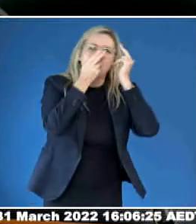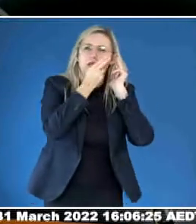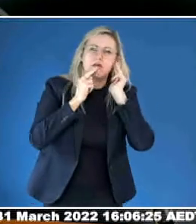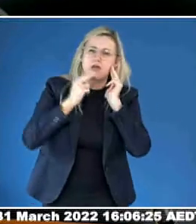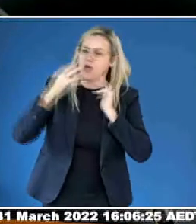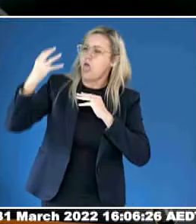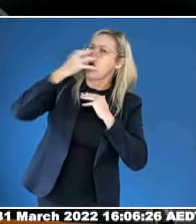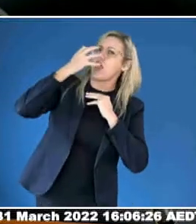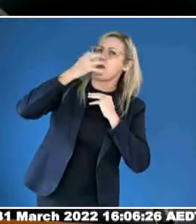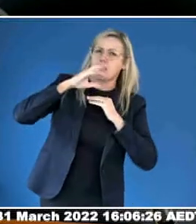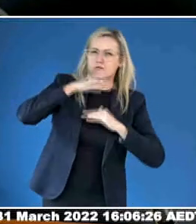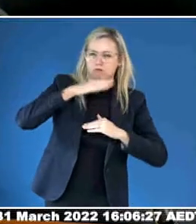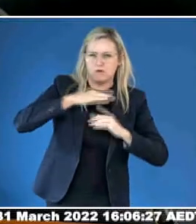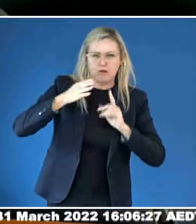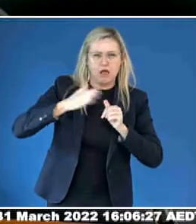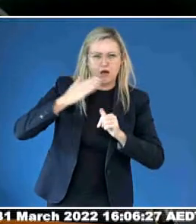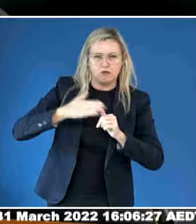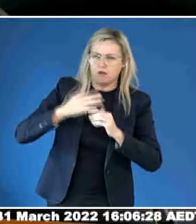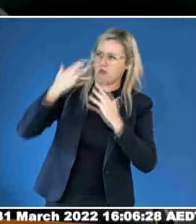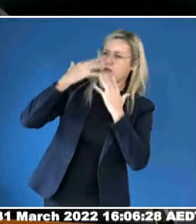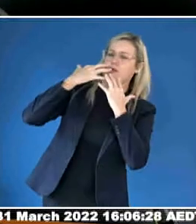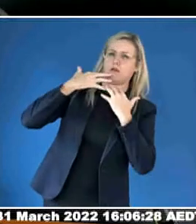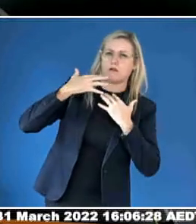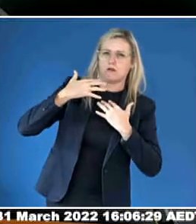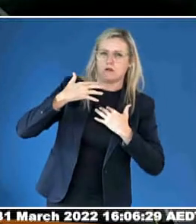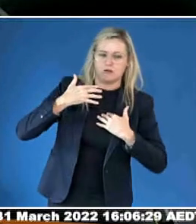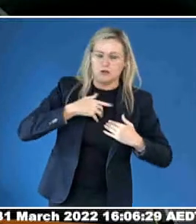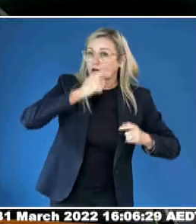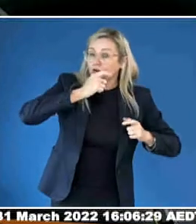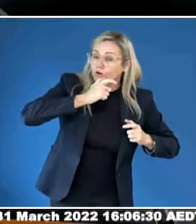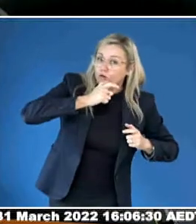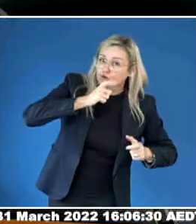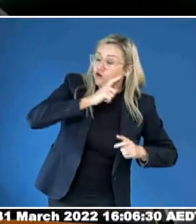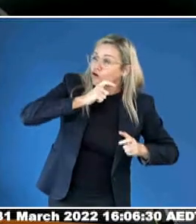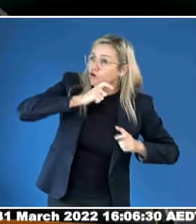senses amess. Her cry of fear is cut off with a blow. The ground rushes up.